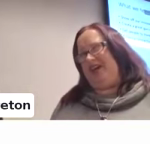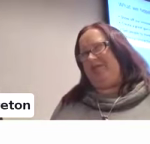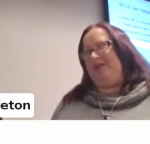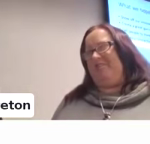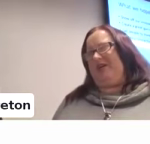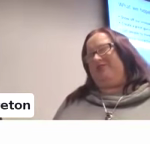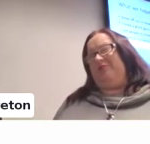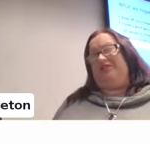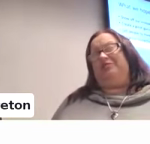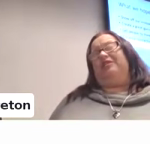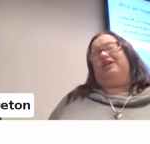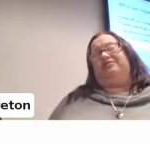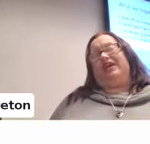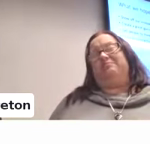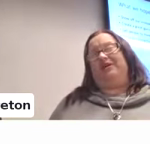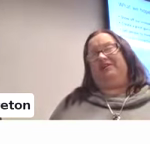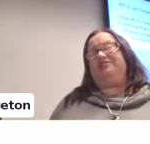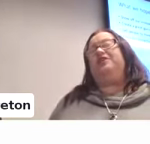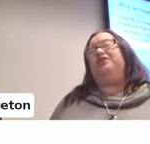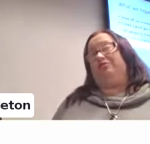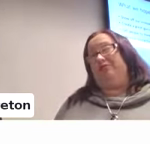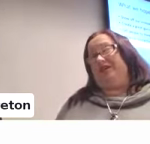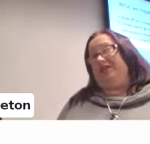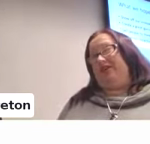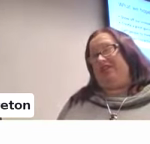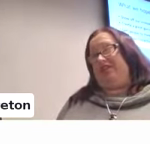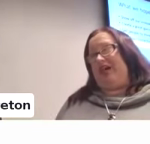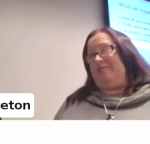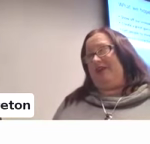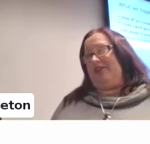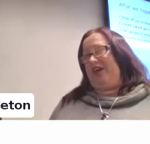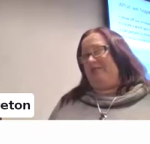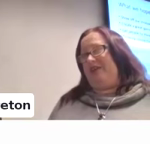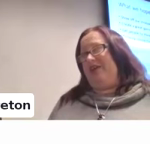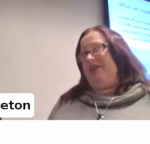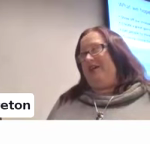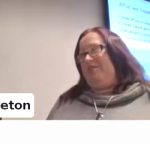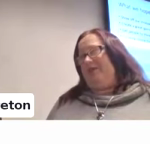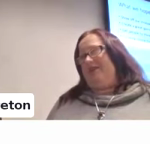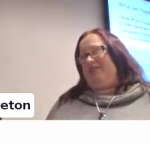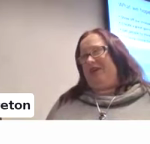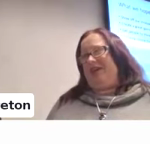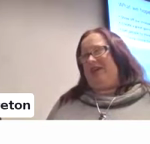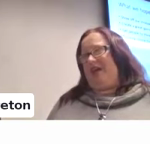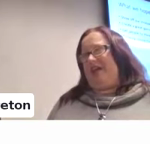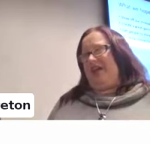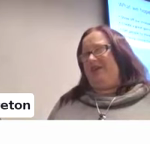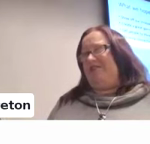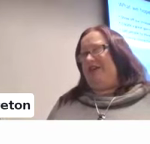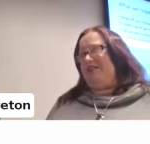And first a few things that we plan to get when we started gaming events. So we wanted to show off our innovation lab.